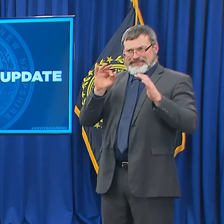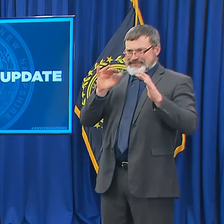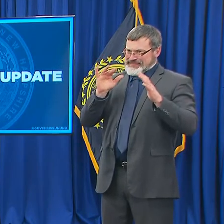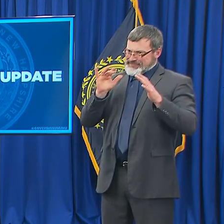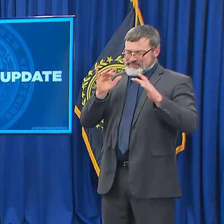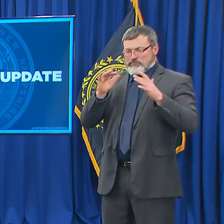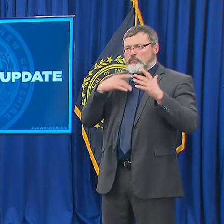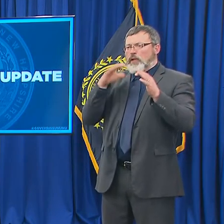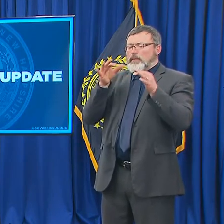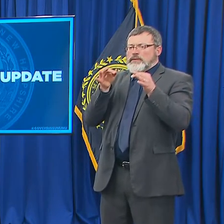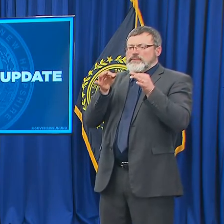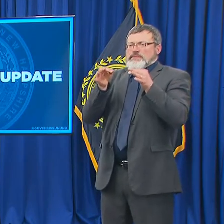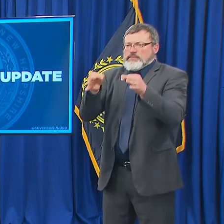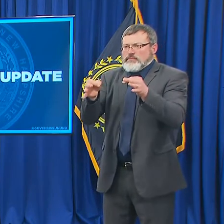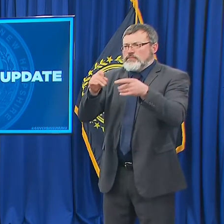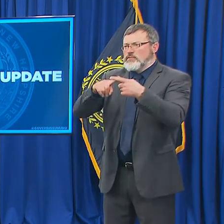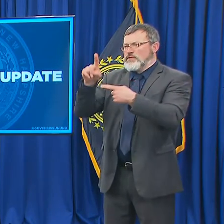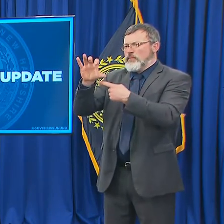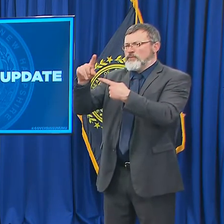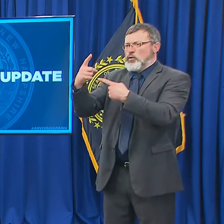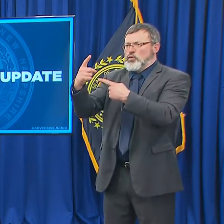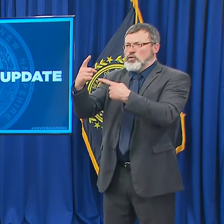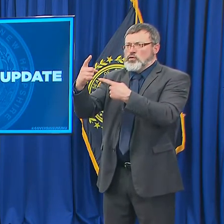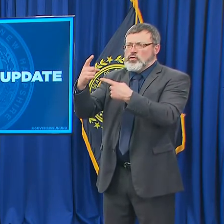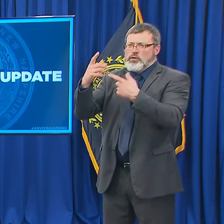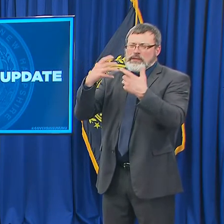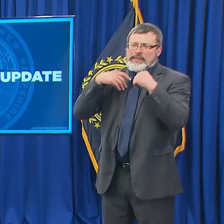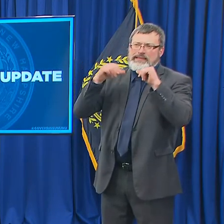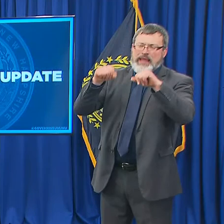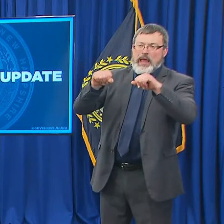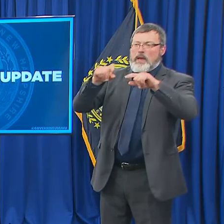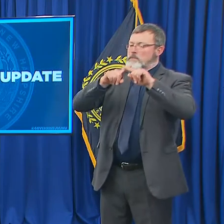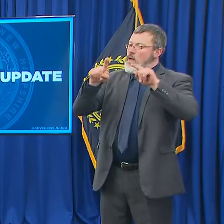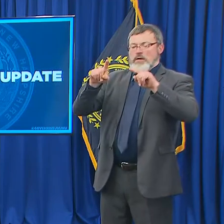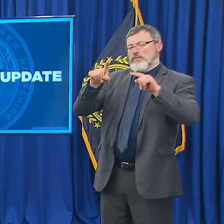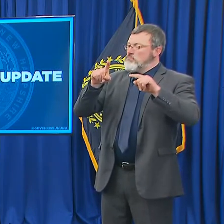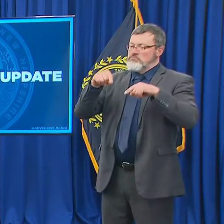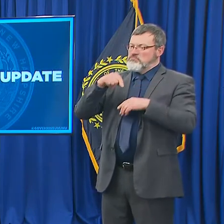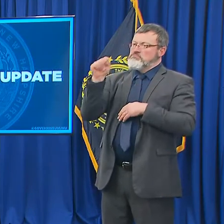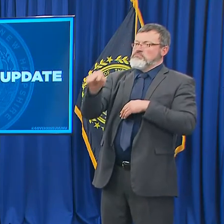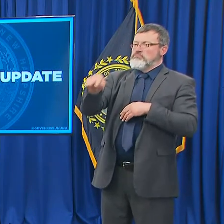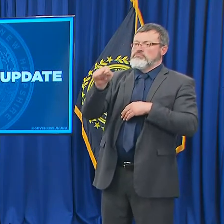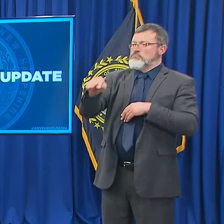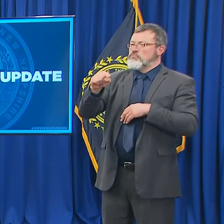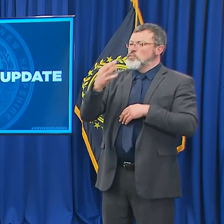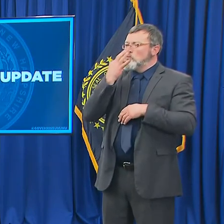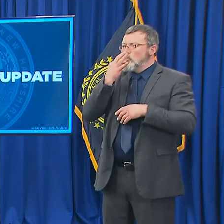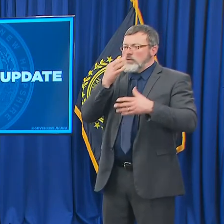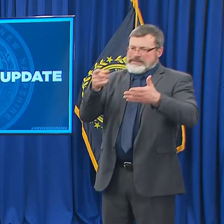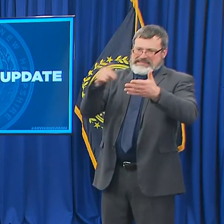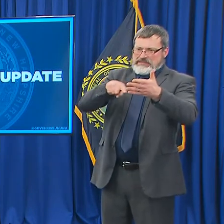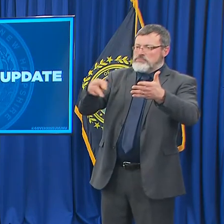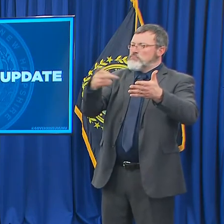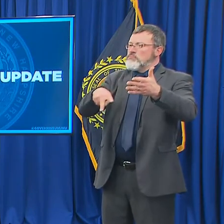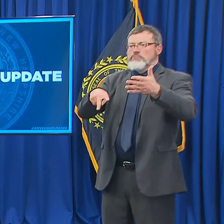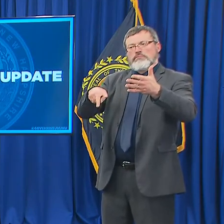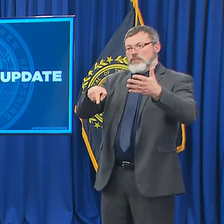So so in addition to the normal screening and temperature taking the facility will be able to use it by next.